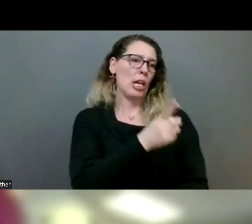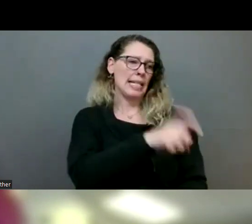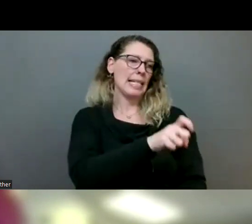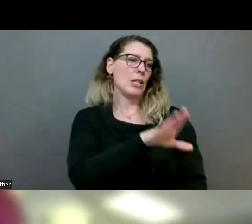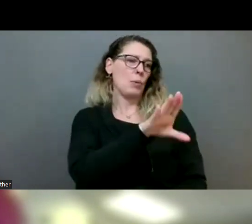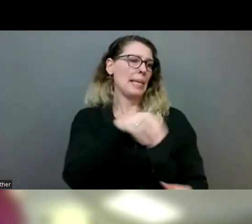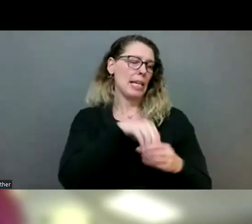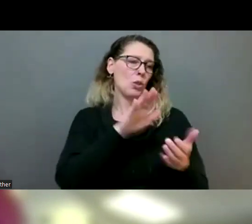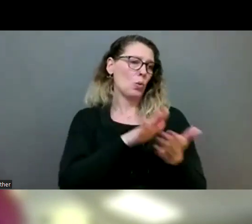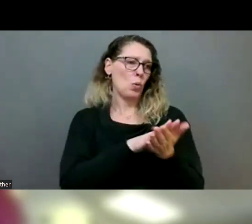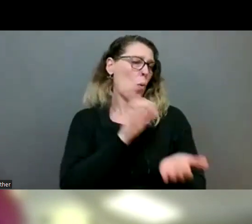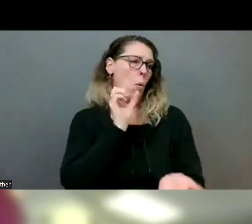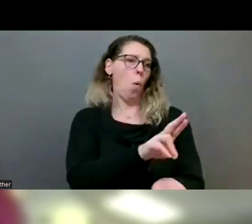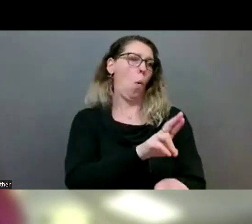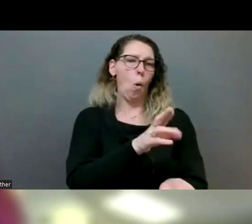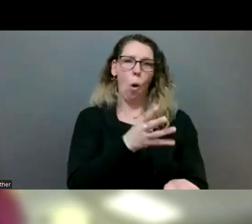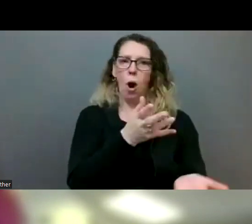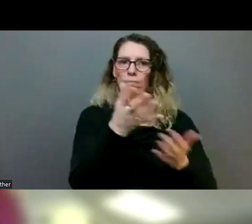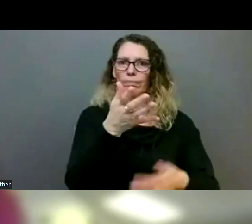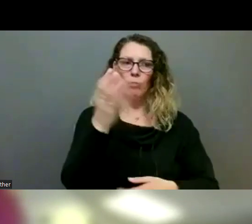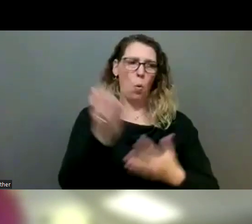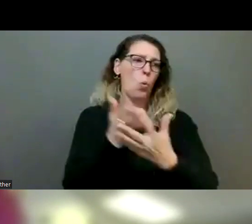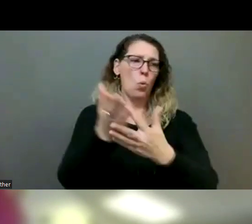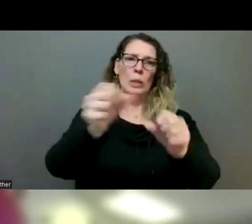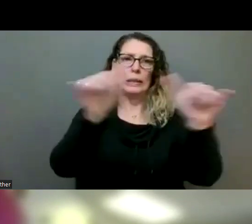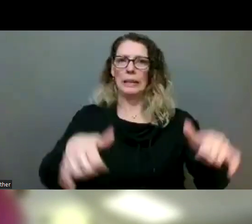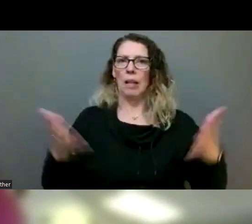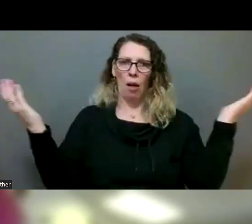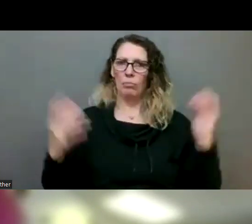school or they need to be, you know, go through the system and we have to continue